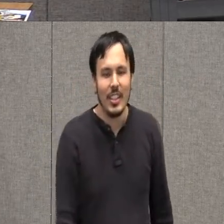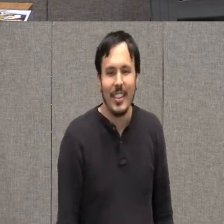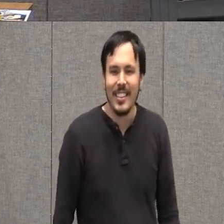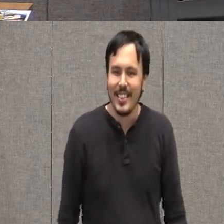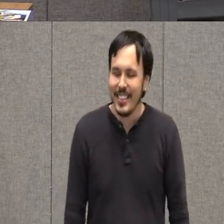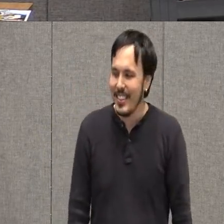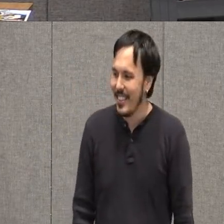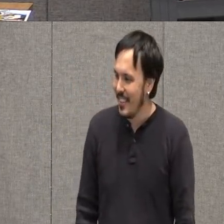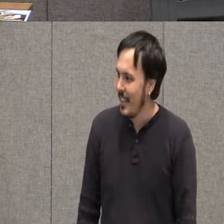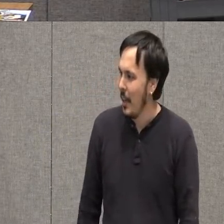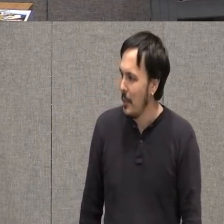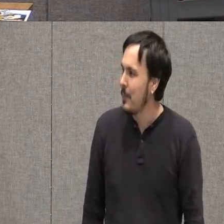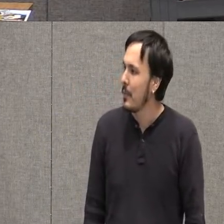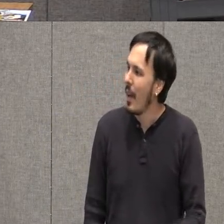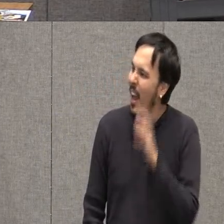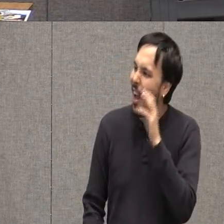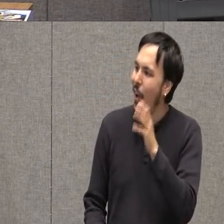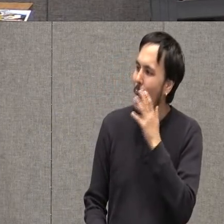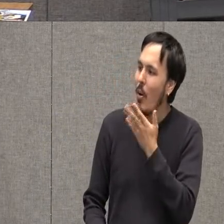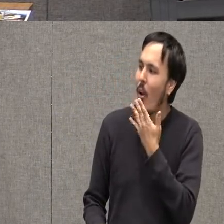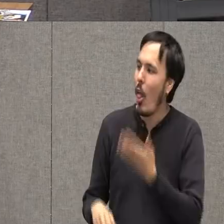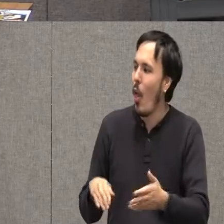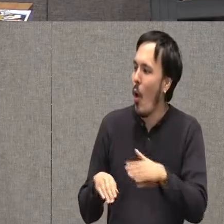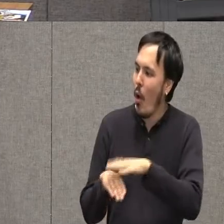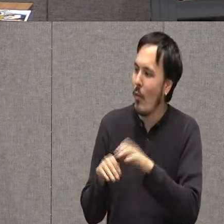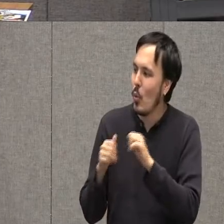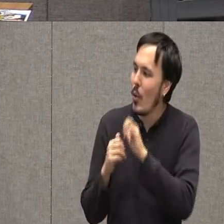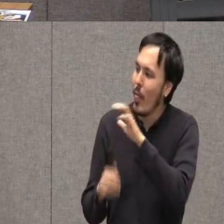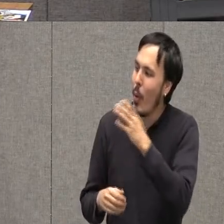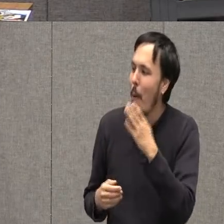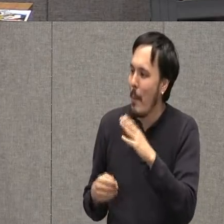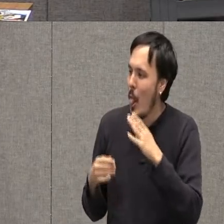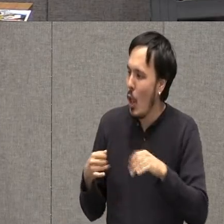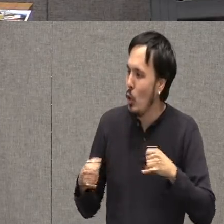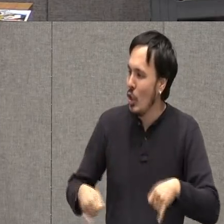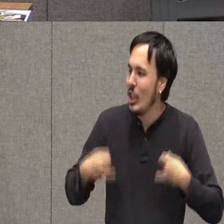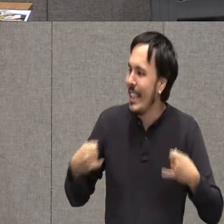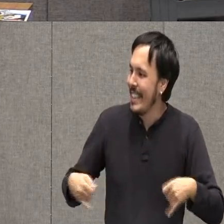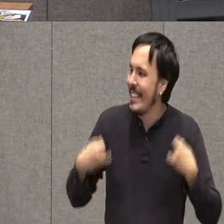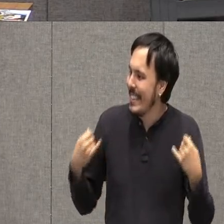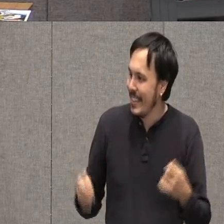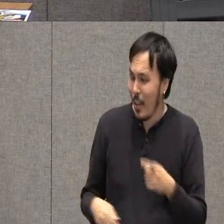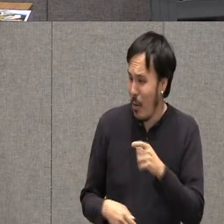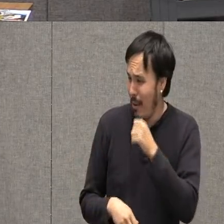[Ley] I'm just gonna color over them with your blue jeans. There you go. [Ley] So I'm gonna color that in. Those aren't feet, those are blue jeans.